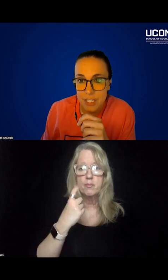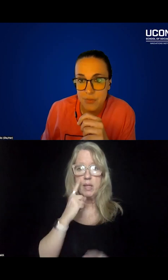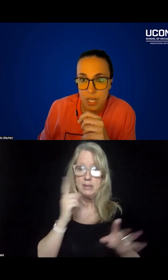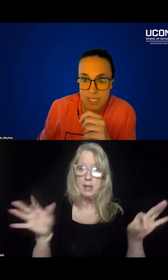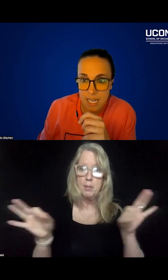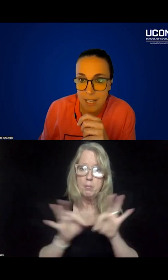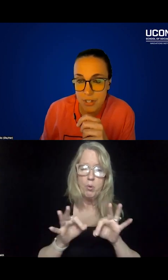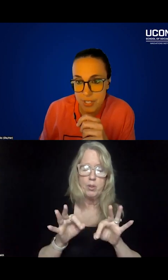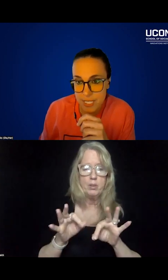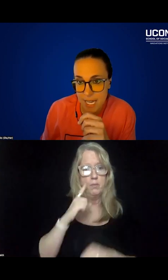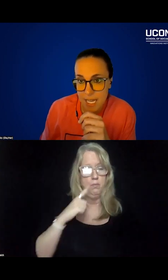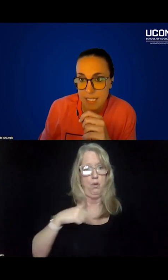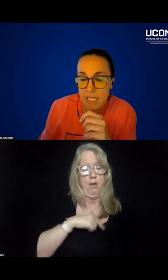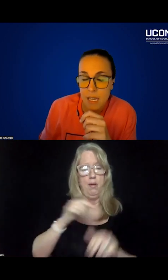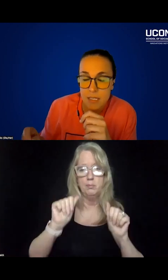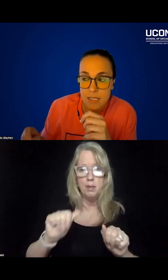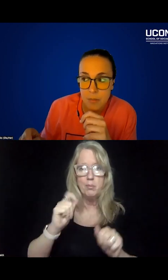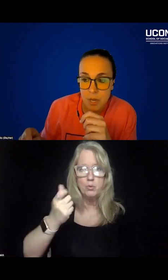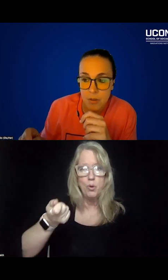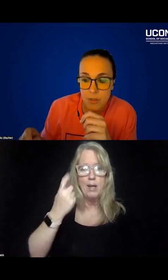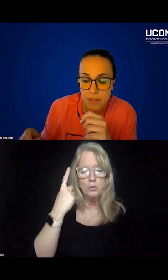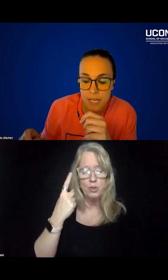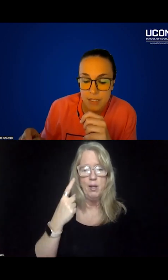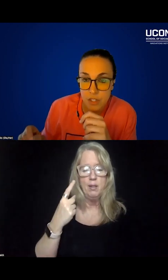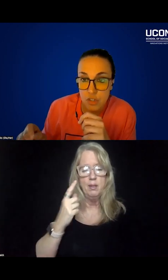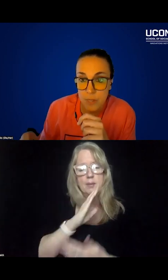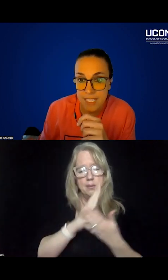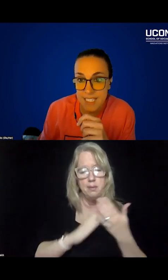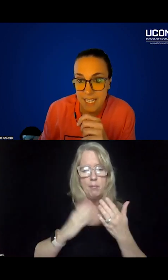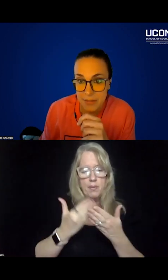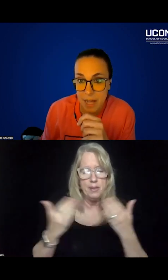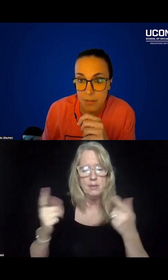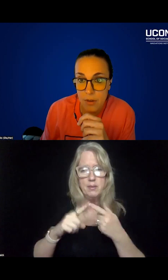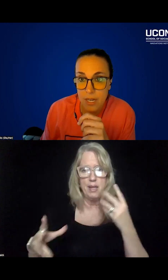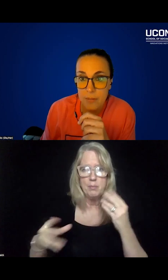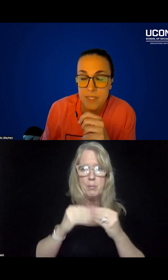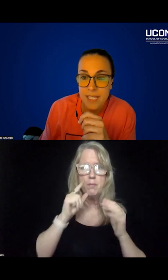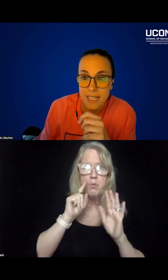IS FOR US TO UNDERSTAND SOME OF THE THINGS CONTRIBUTING TO NEGATIVE HEALTH OUTCOMES,